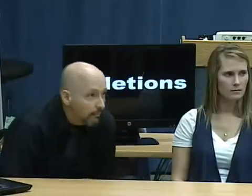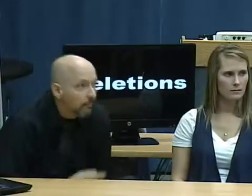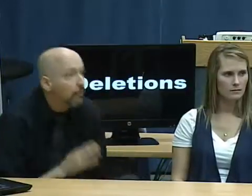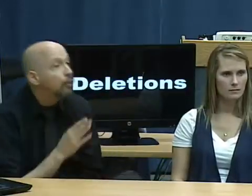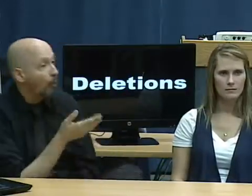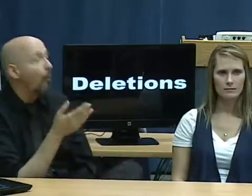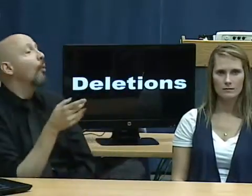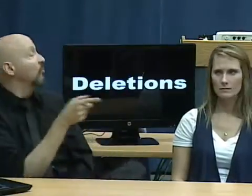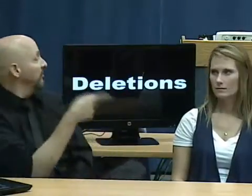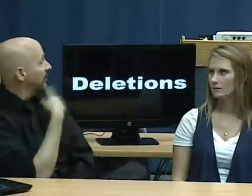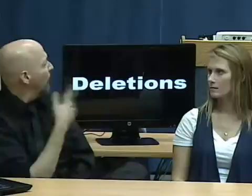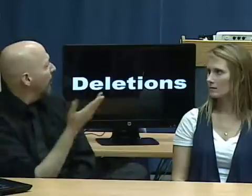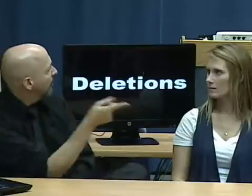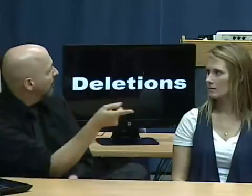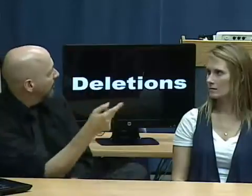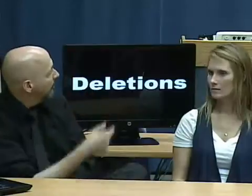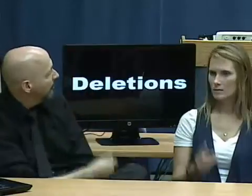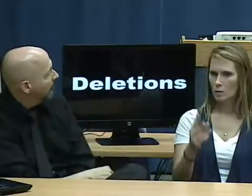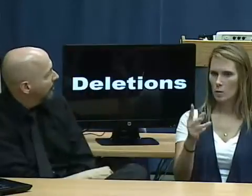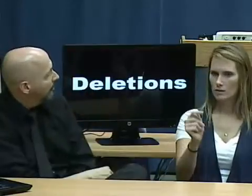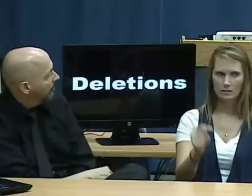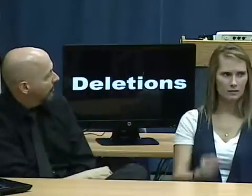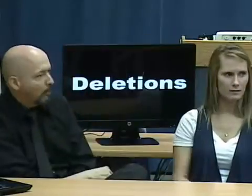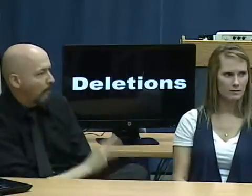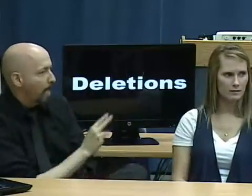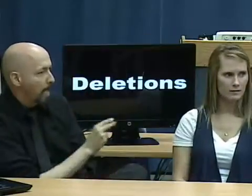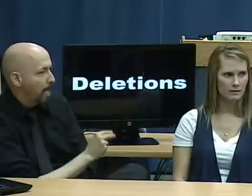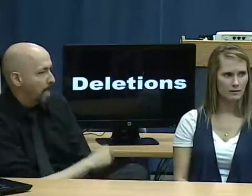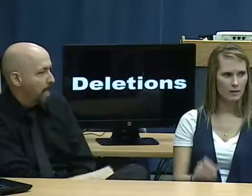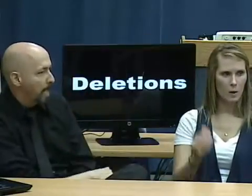What did that person say? #WHAT Nope.